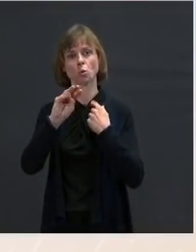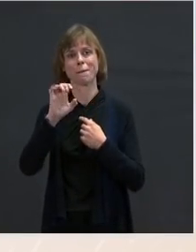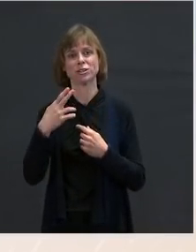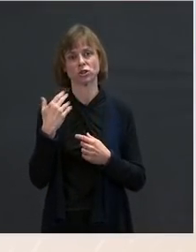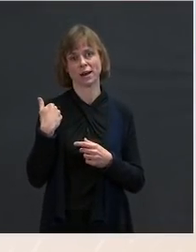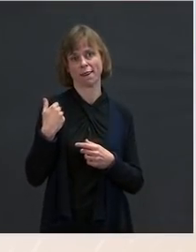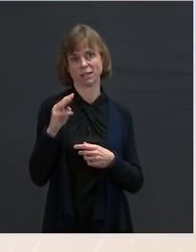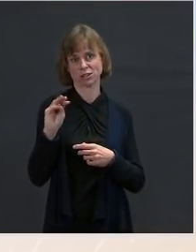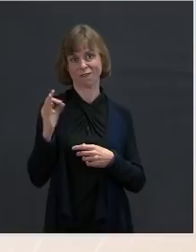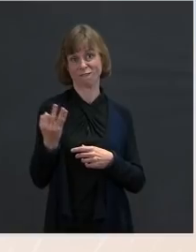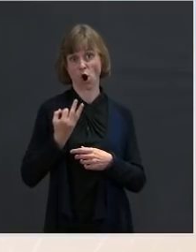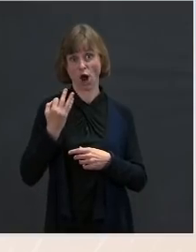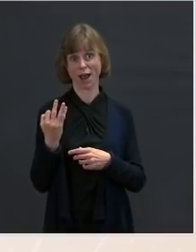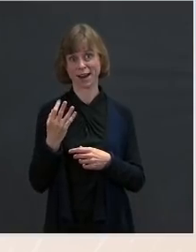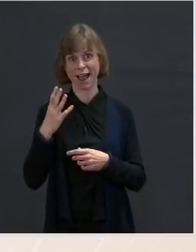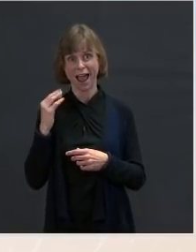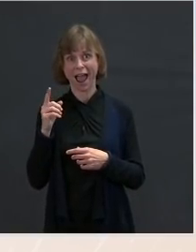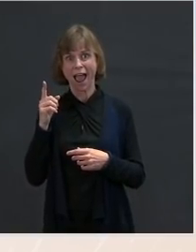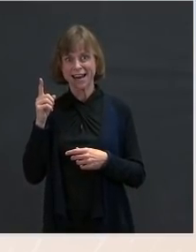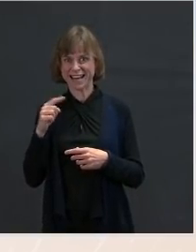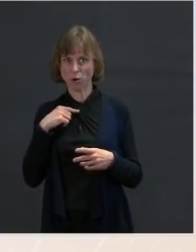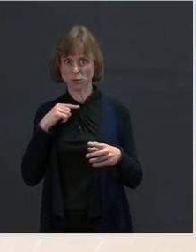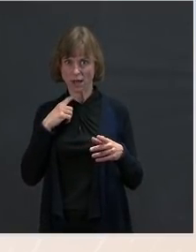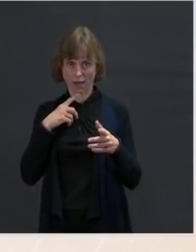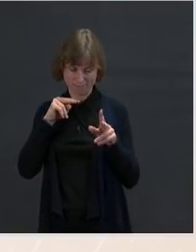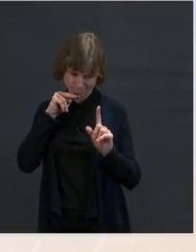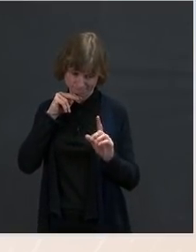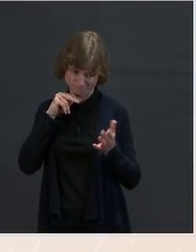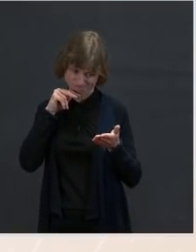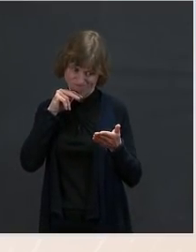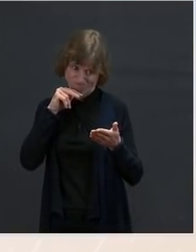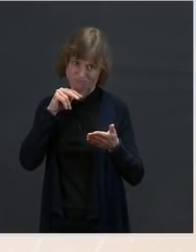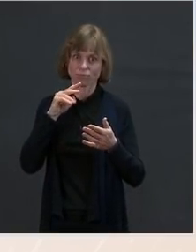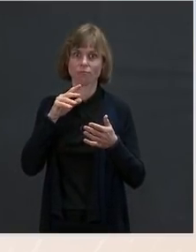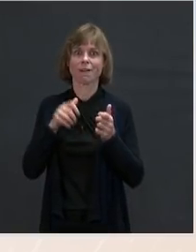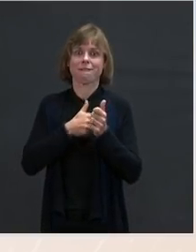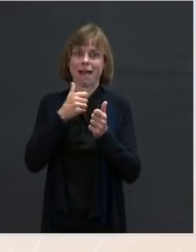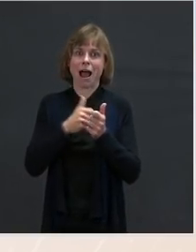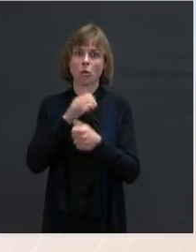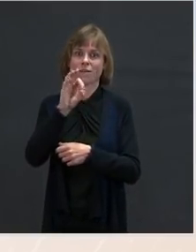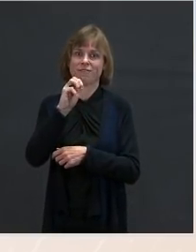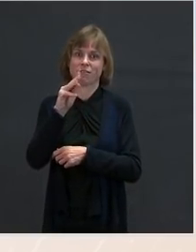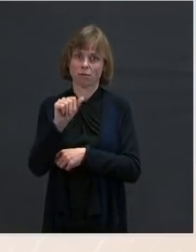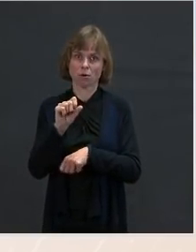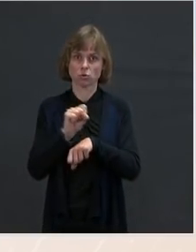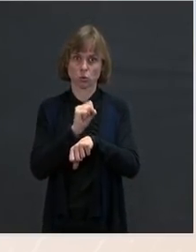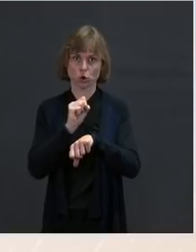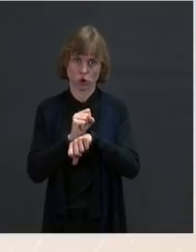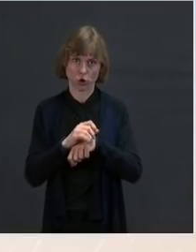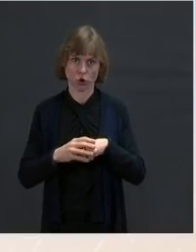and he was closely tracking, of course, the work that FEMA was underway. He spoke with his Acting Administrator